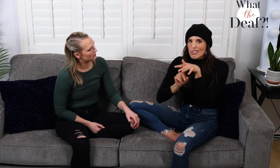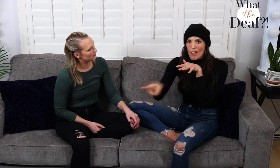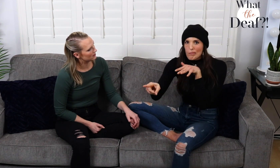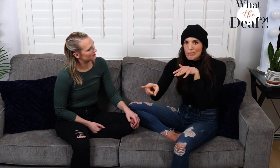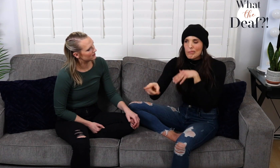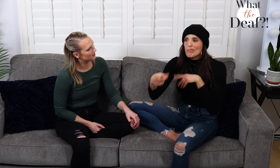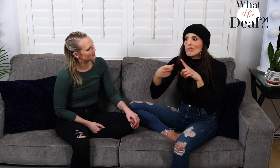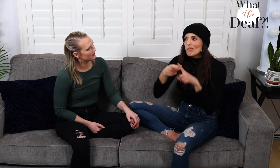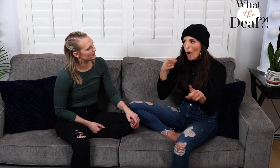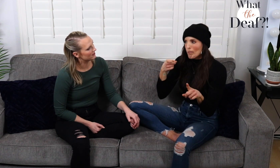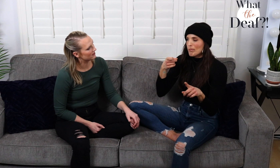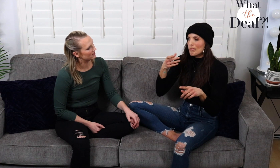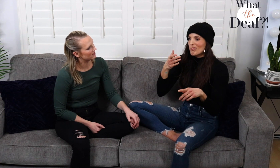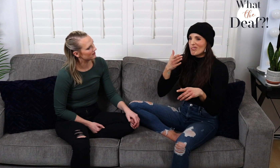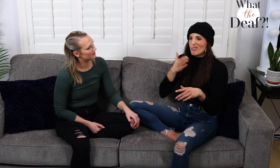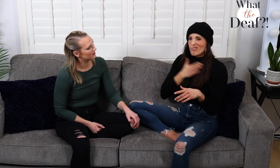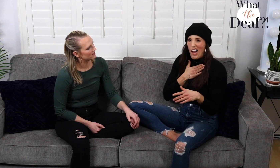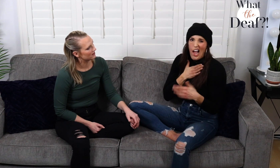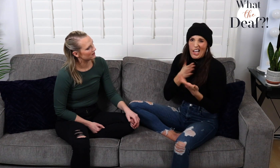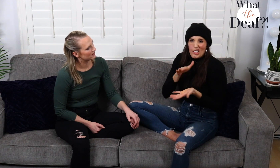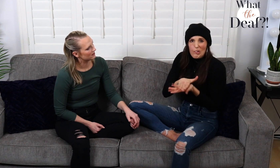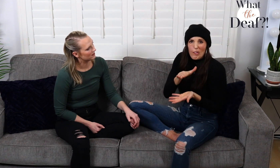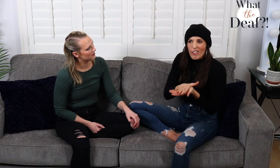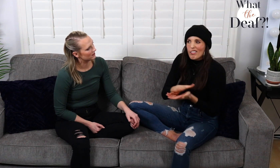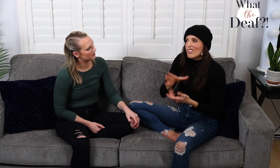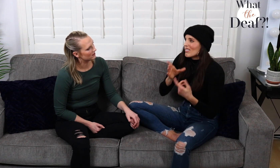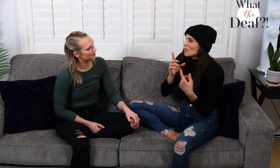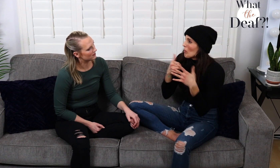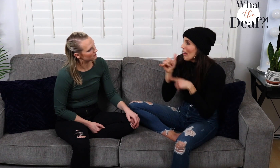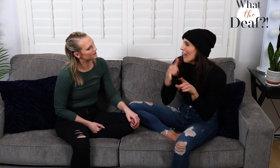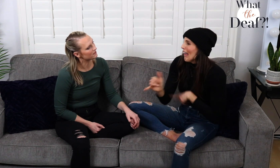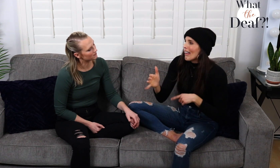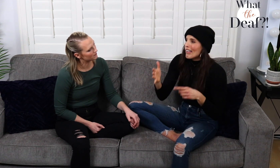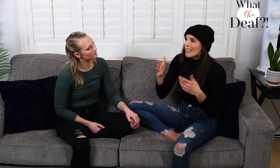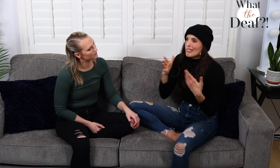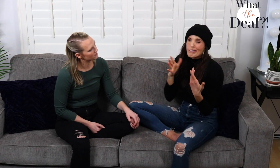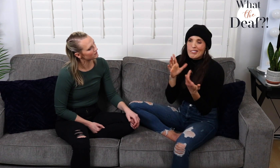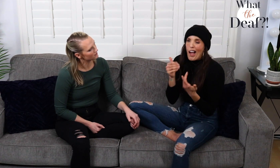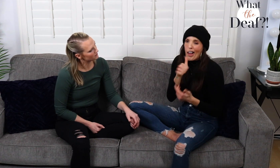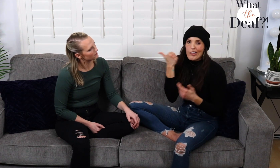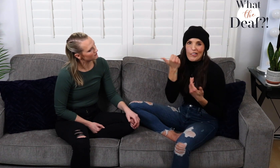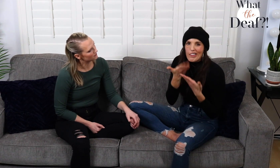my escape from my schooling from bullying from